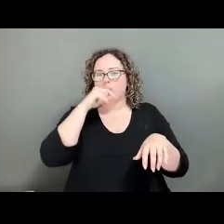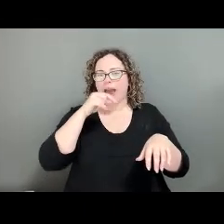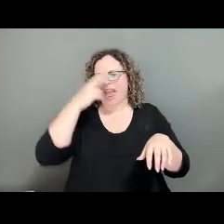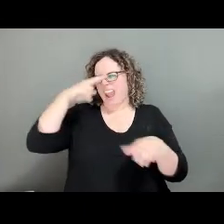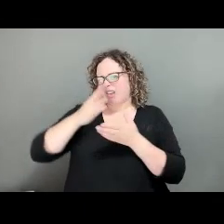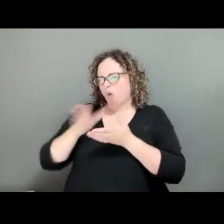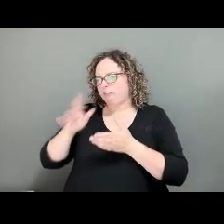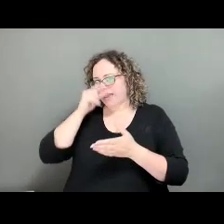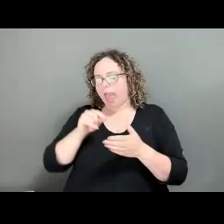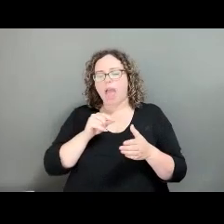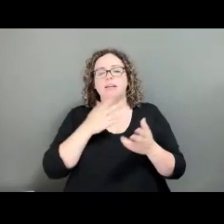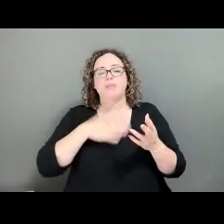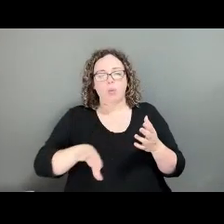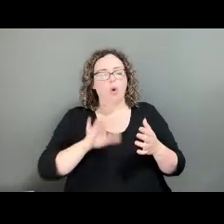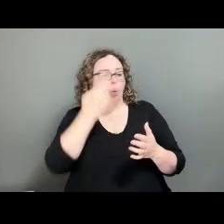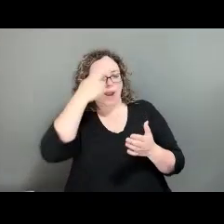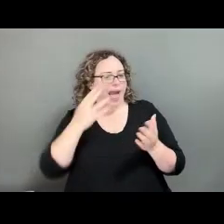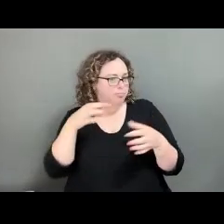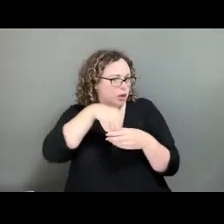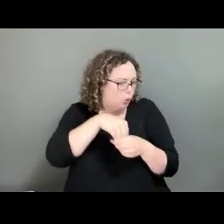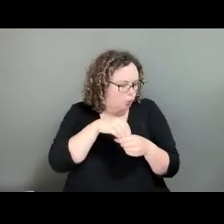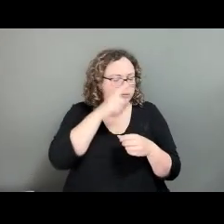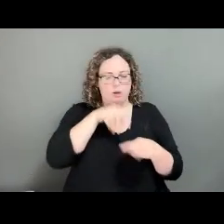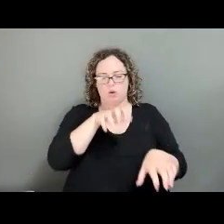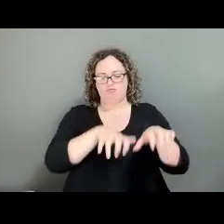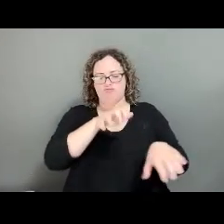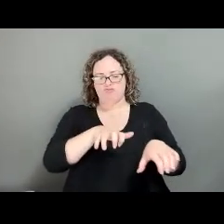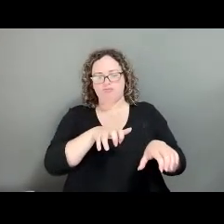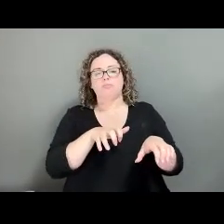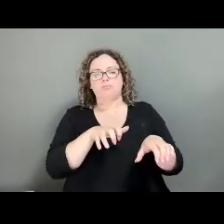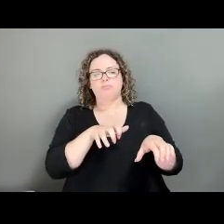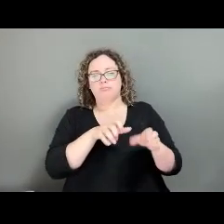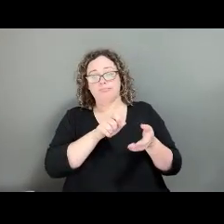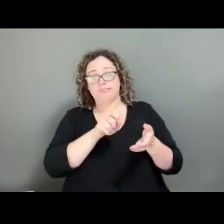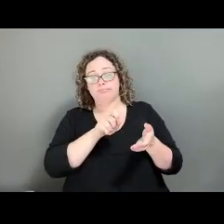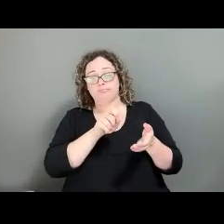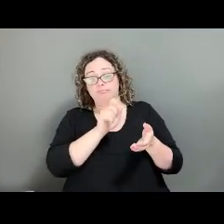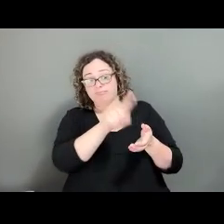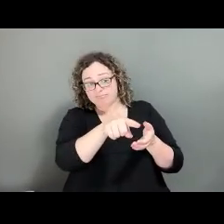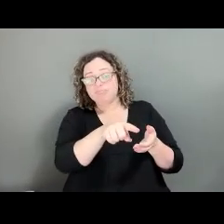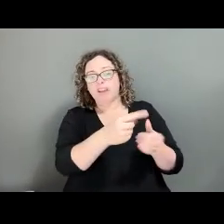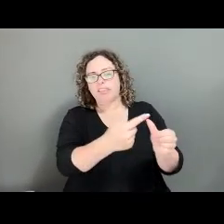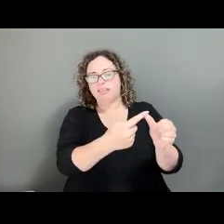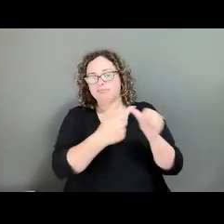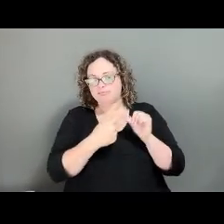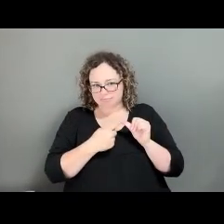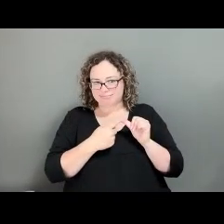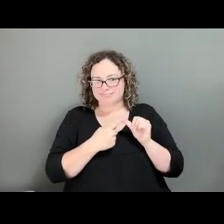Or you can email at chat at the chat. Email I've got on the screen there. And we'll do our best to help.